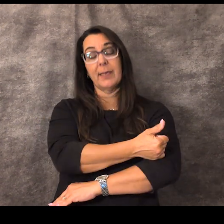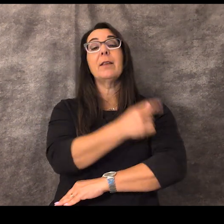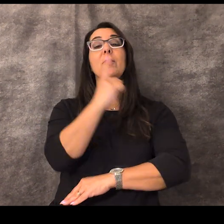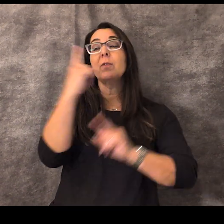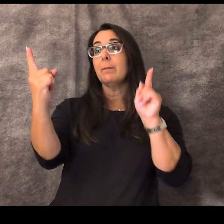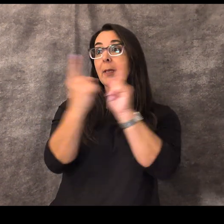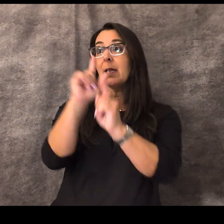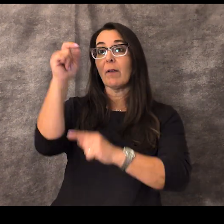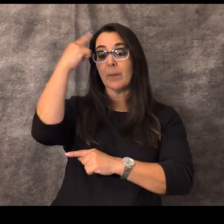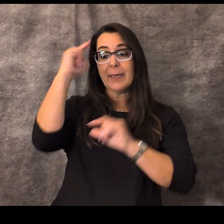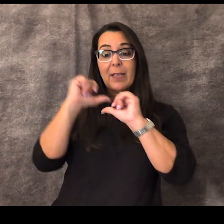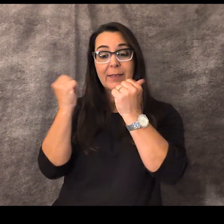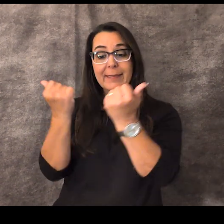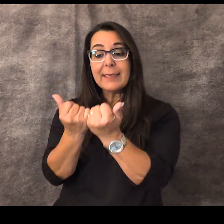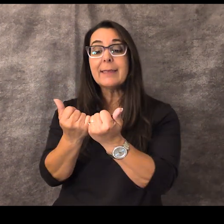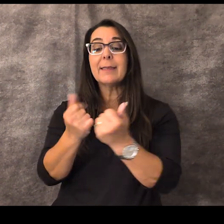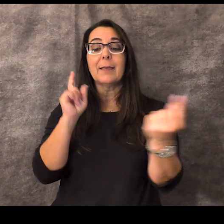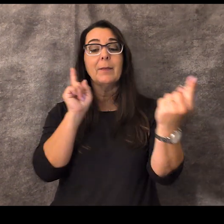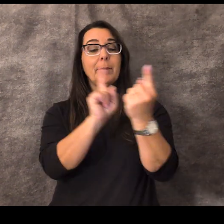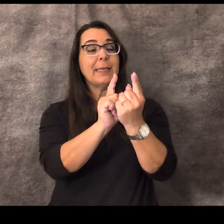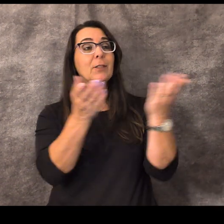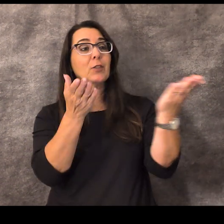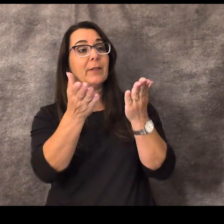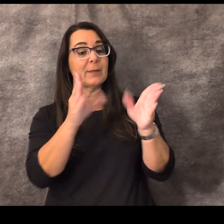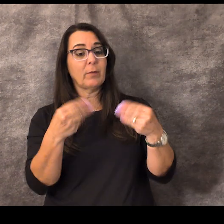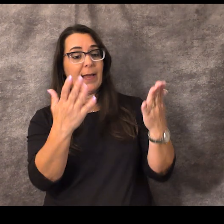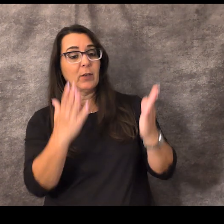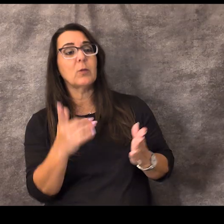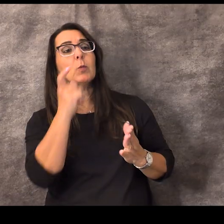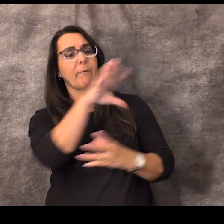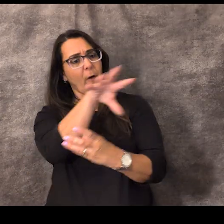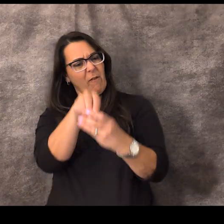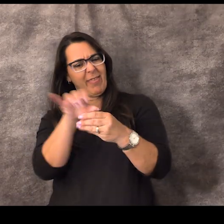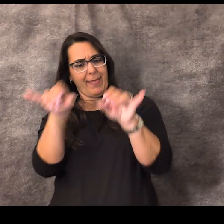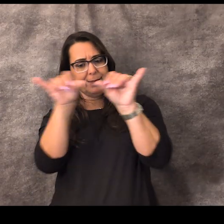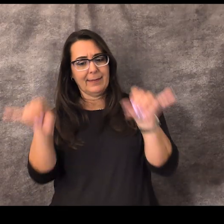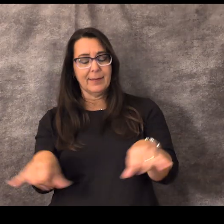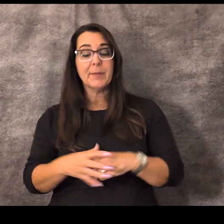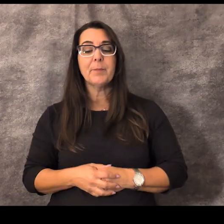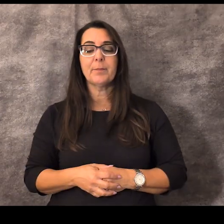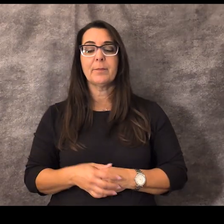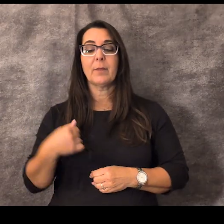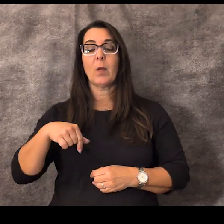agencies and service providers who were part of these systems. You know, we were engaging with outreach,